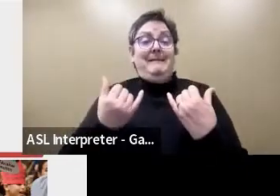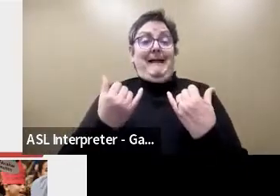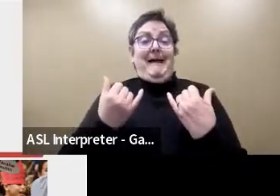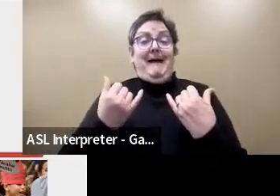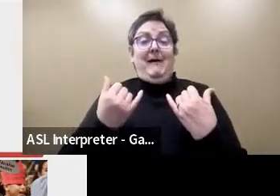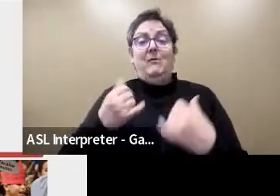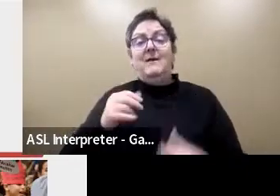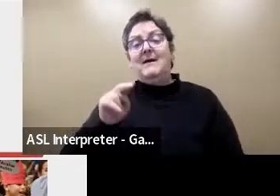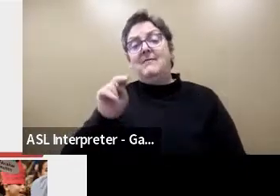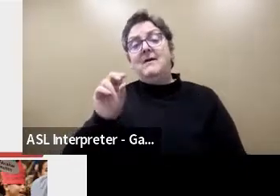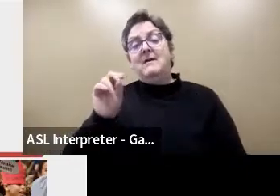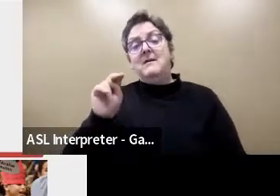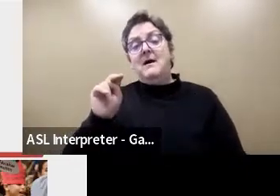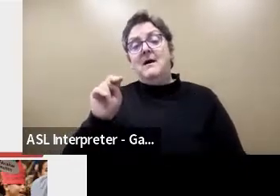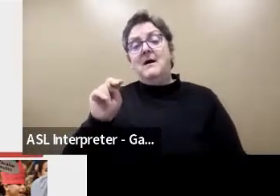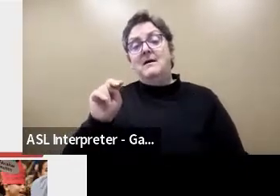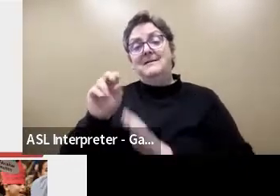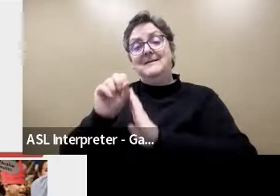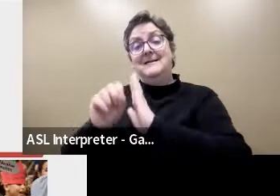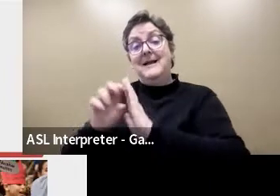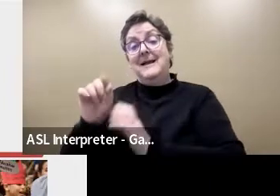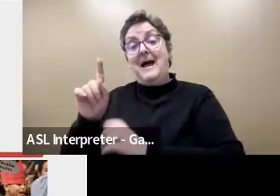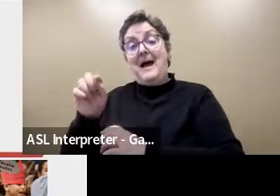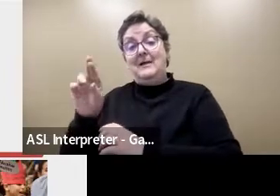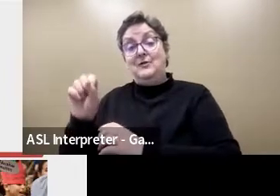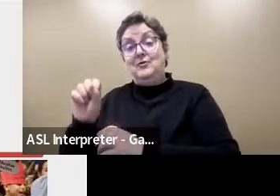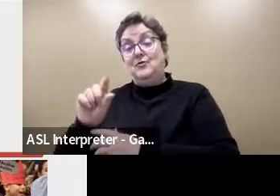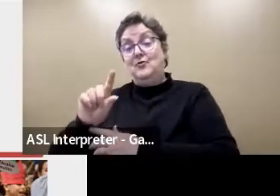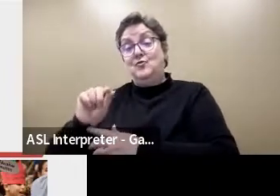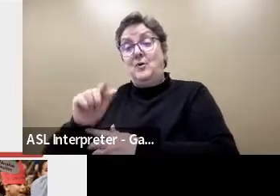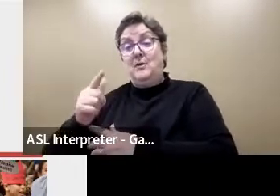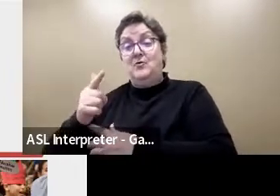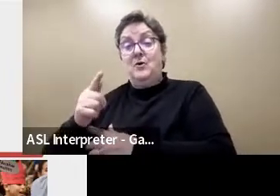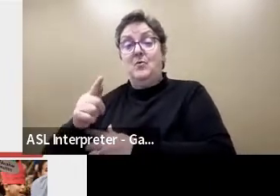that will be launched in June, 2023.